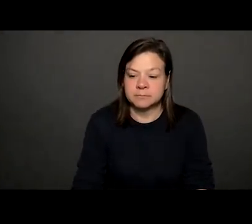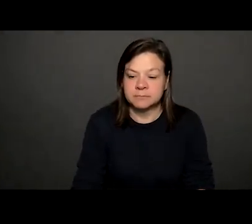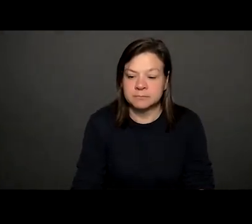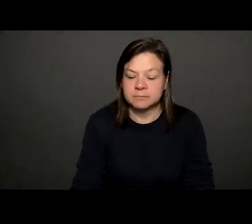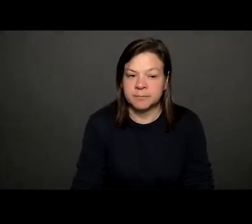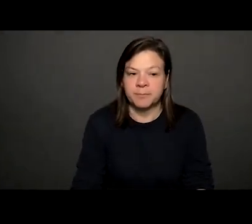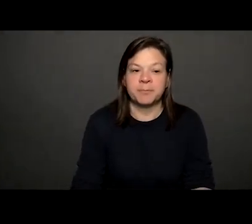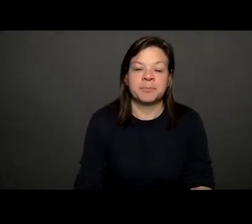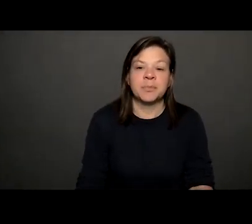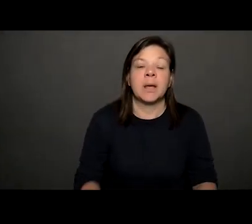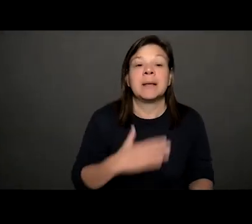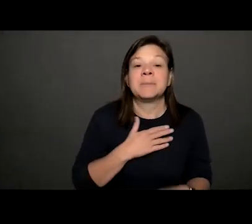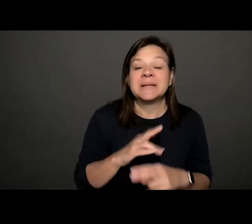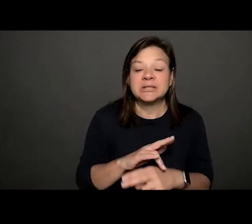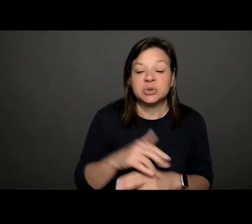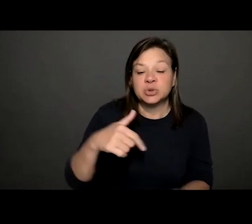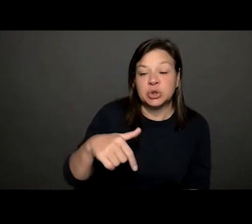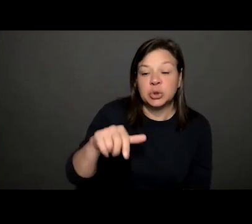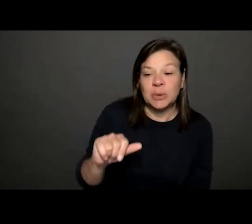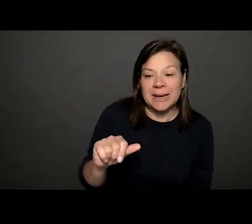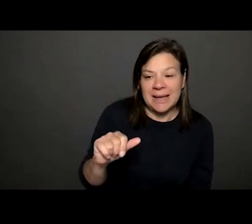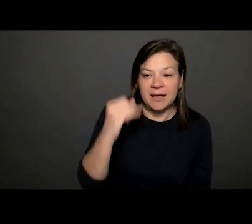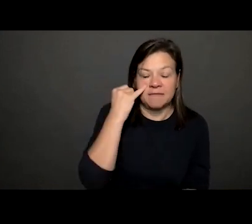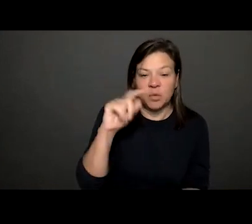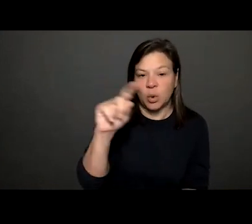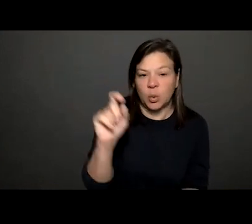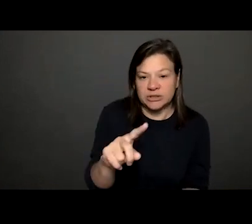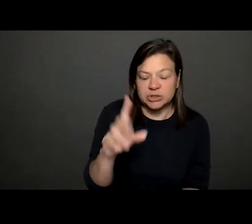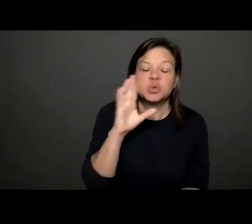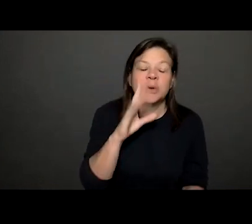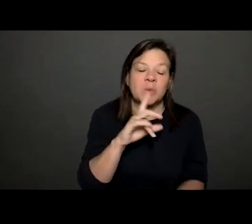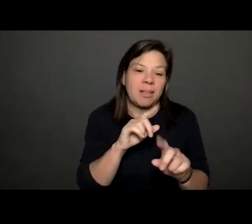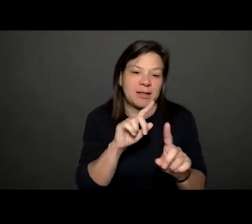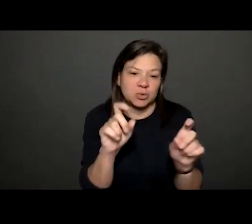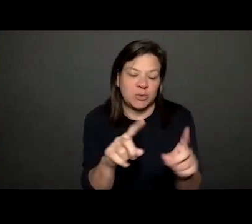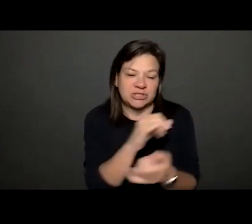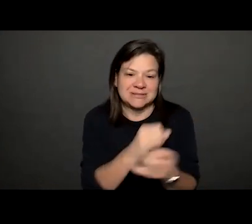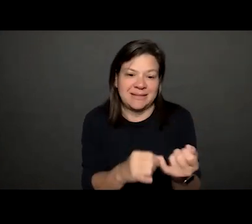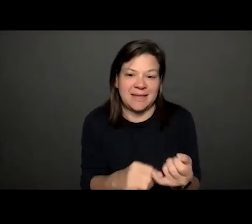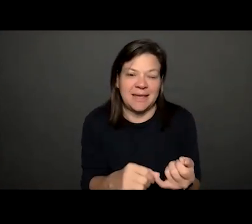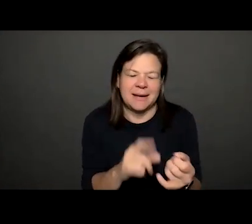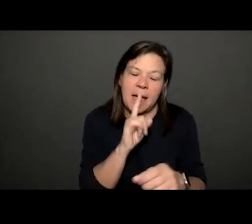YOU HAVE QUESTIONS, AND COME BACK TO THEM AT THE END. PROMISE I'M NOT IGNORING YOU. JUST DENNIS --